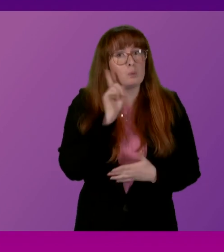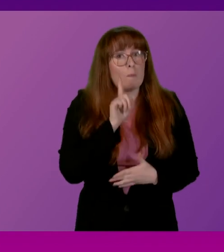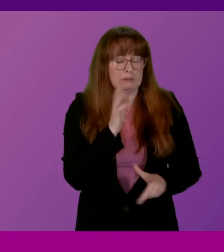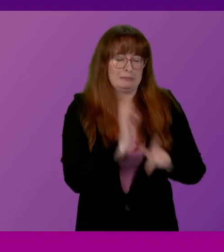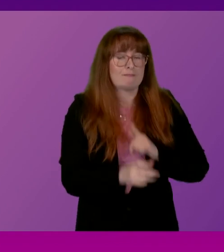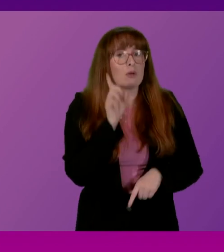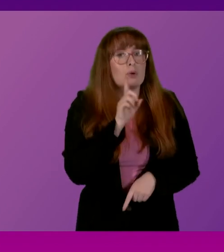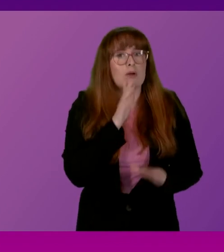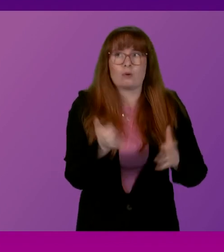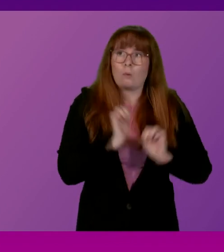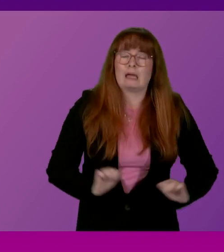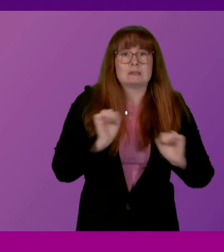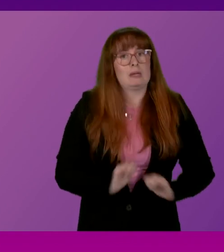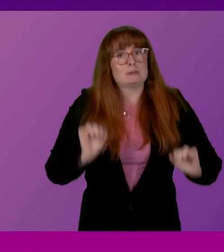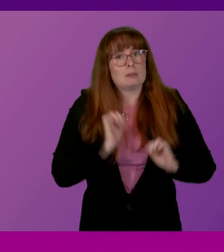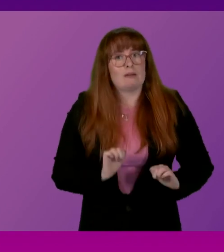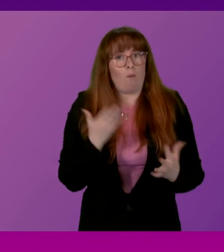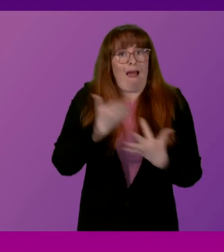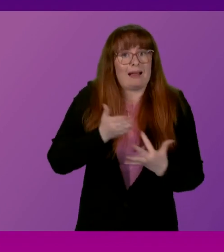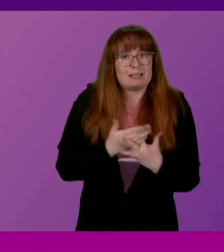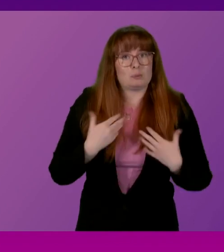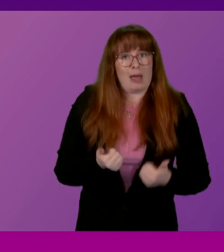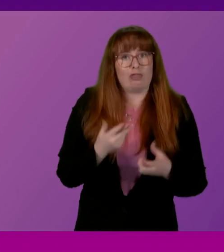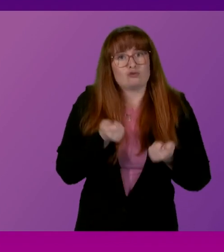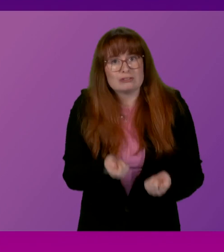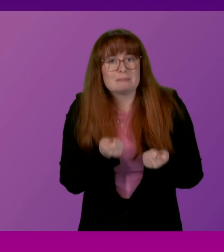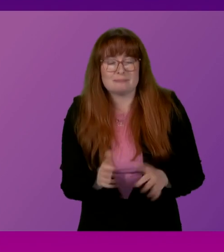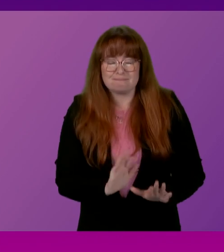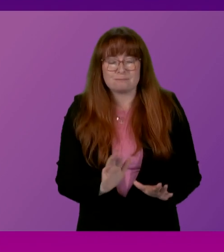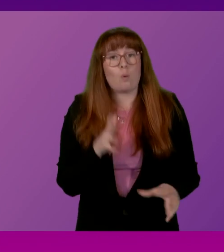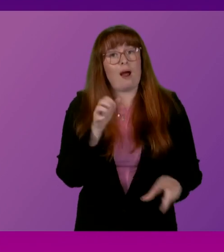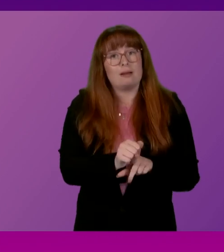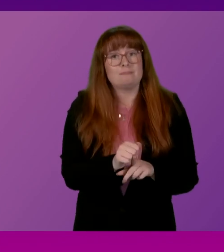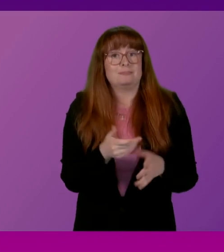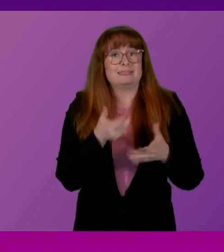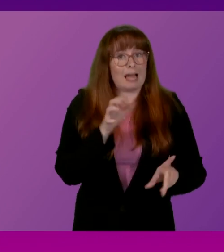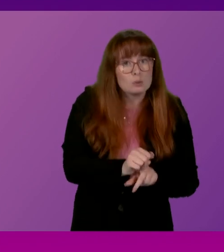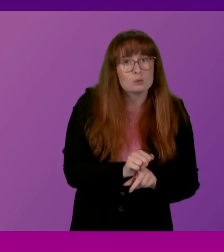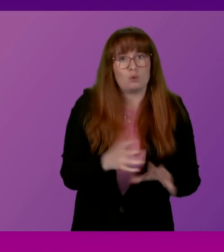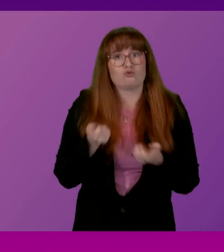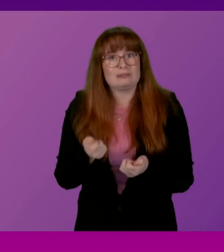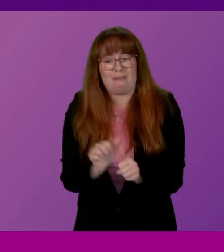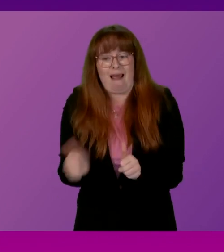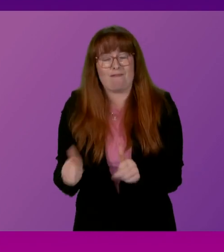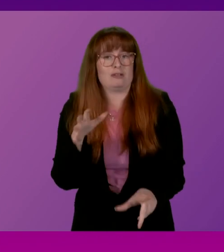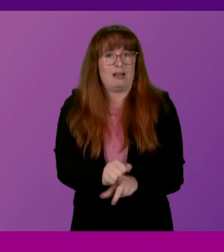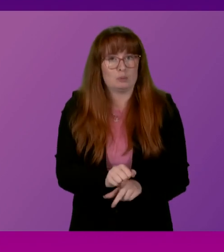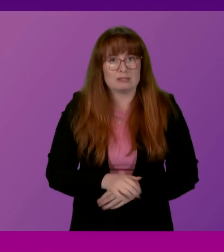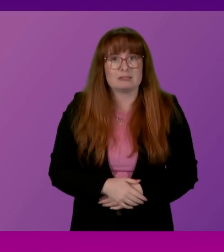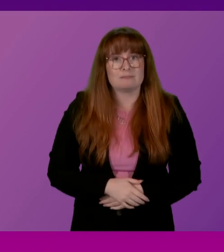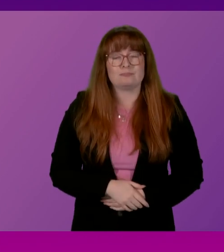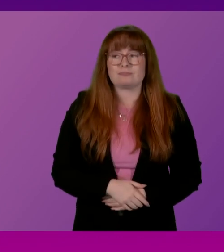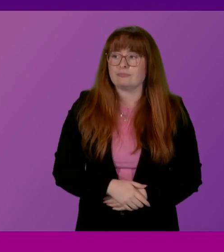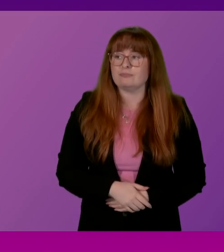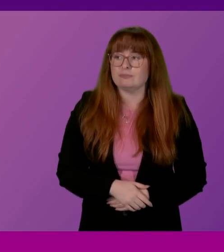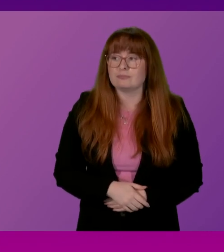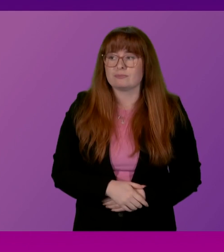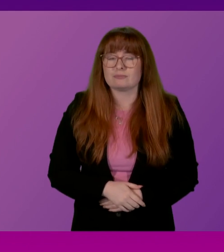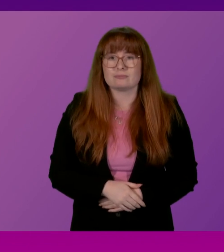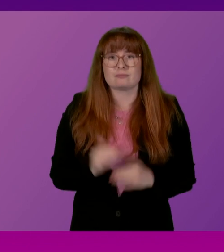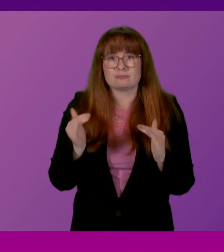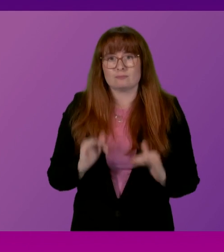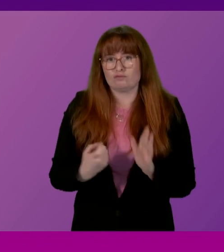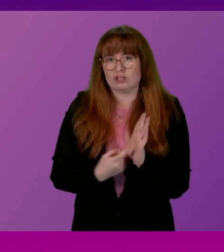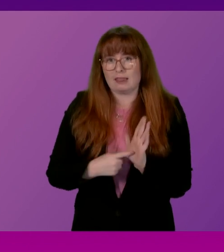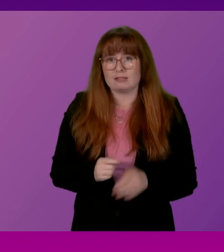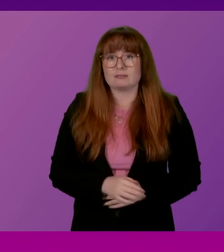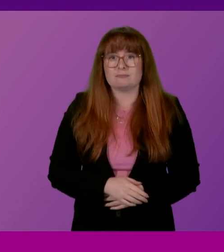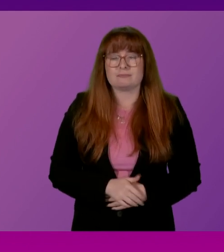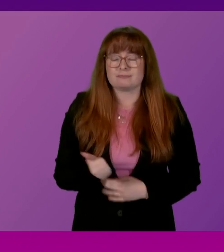to wait long for access to diagnosis, let alone access to treatment thereafter.